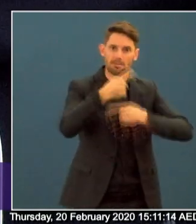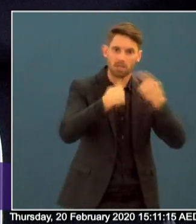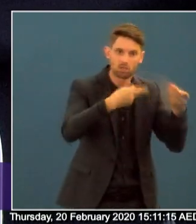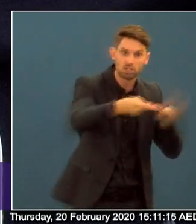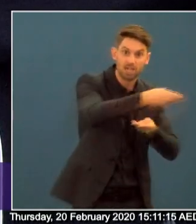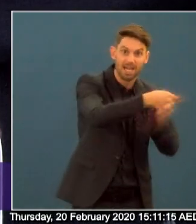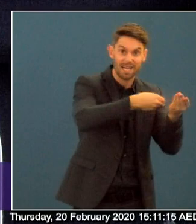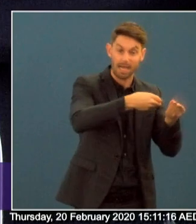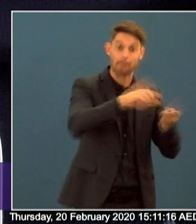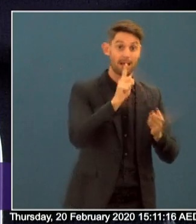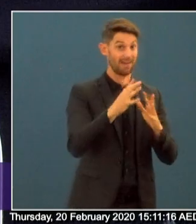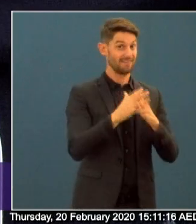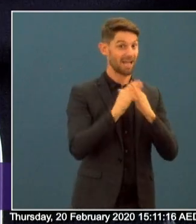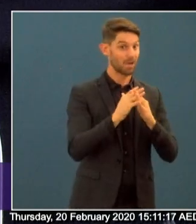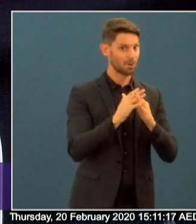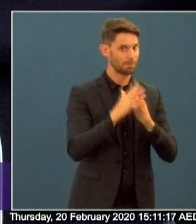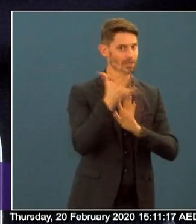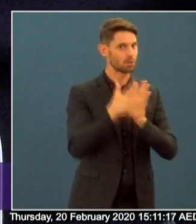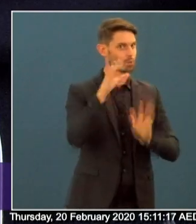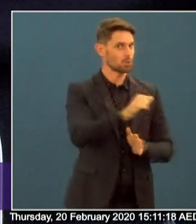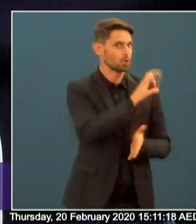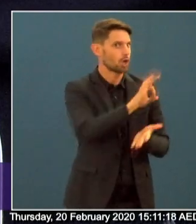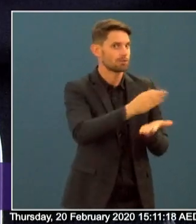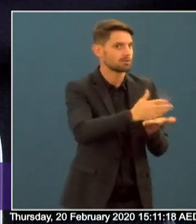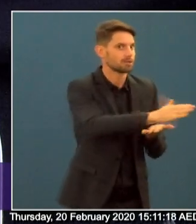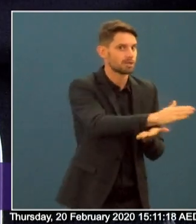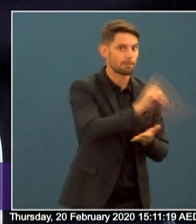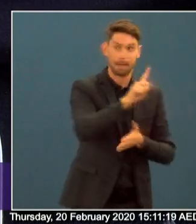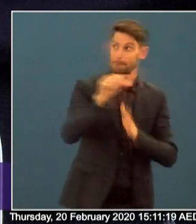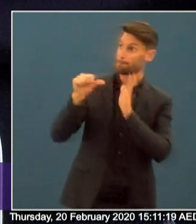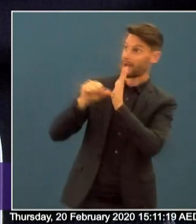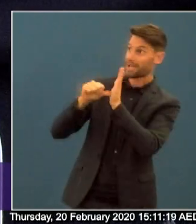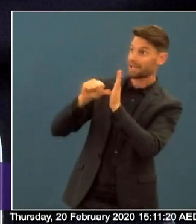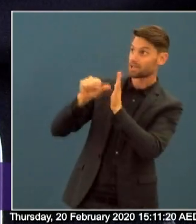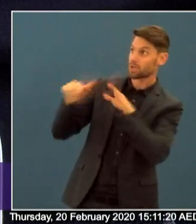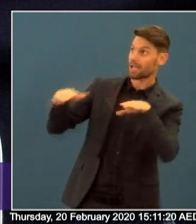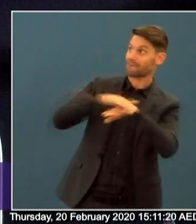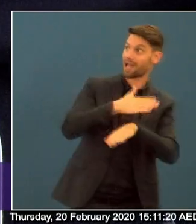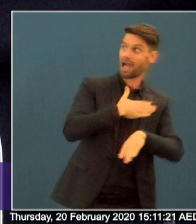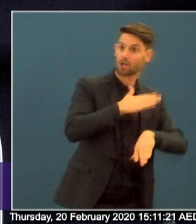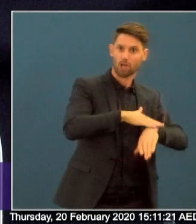We've heard the terrible stories of carers having to devote their lives to managing the health system.